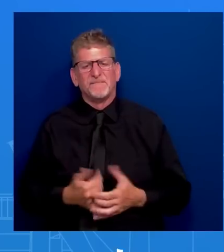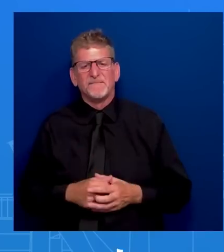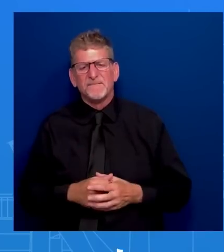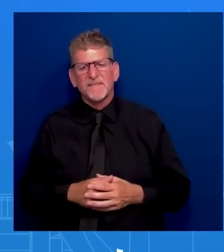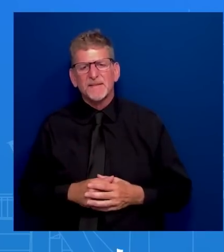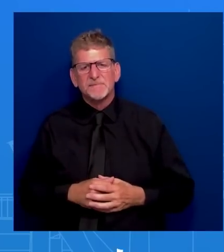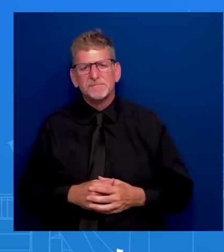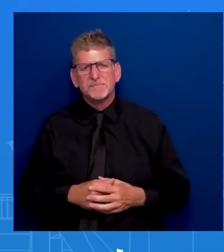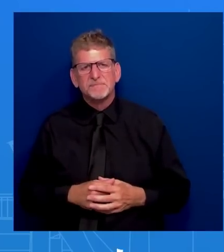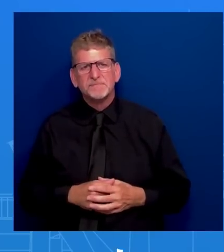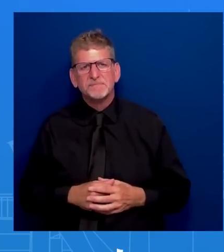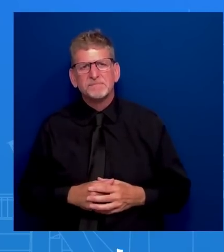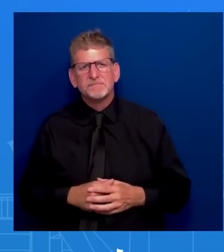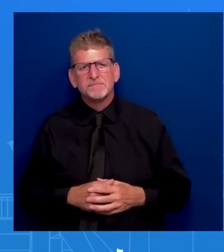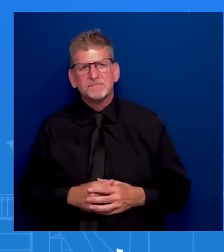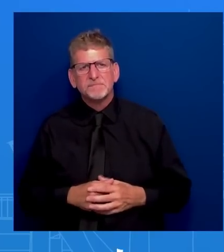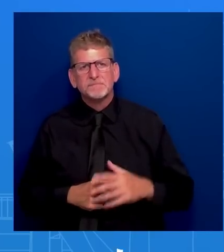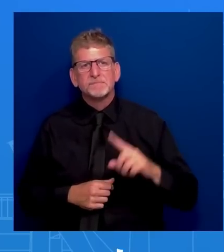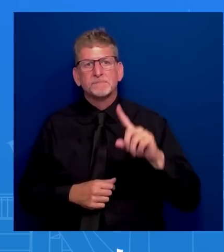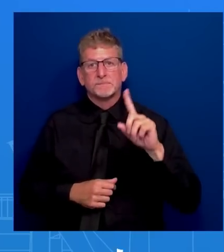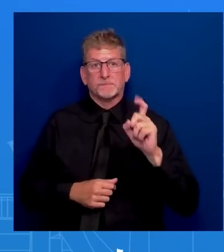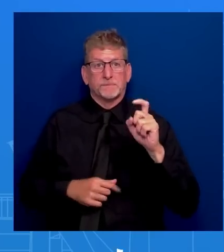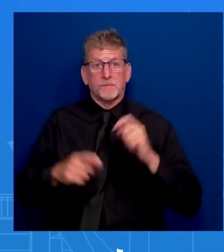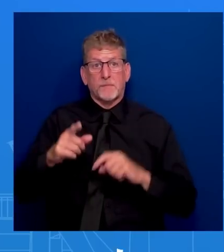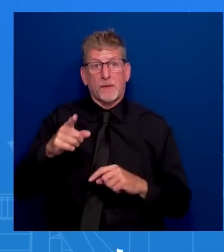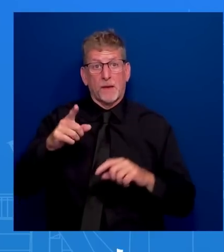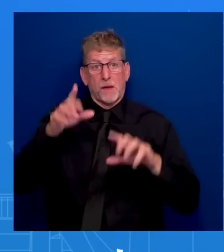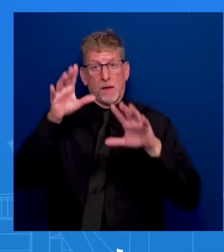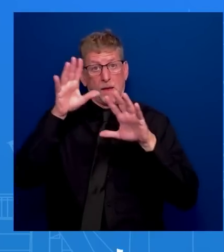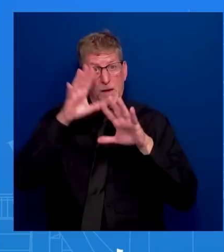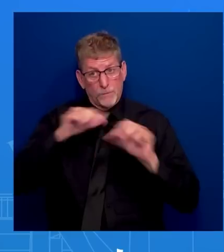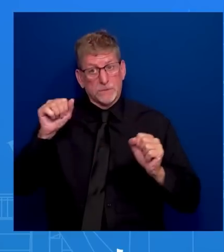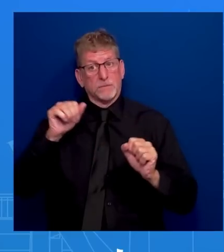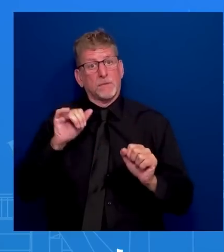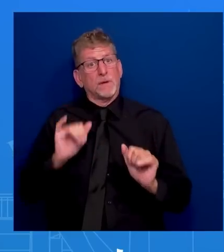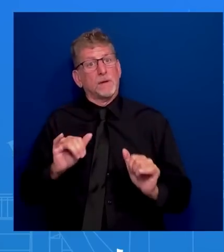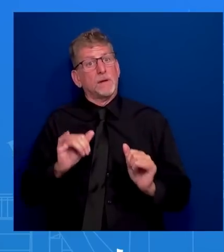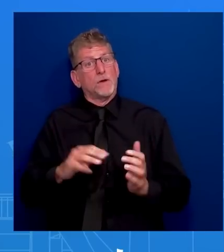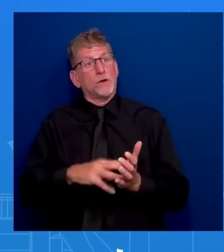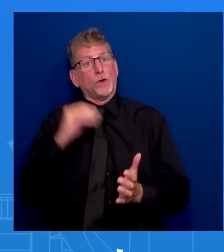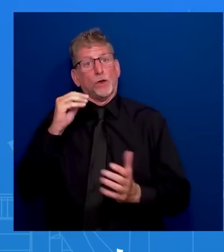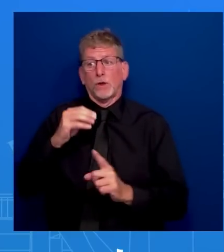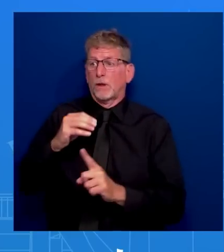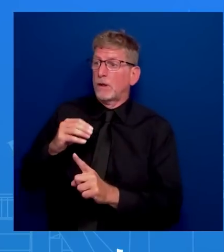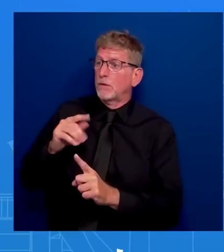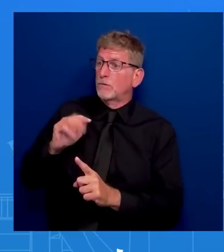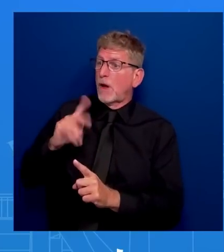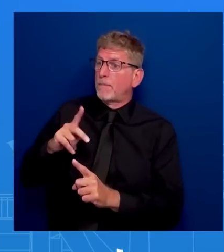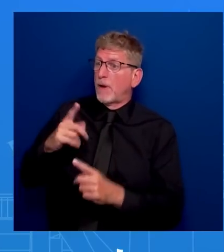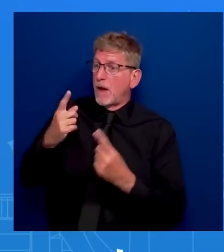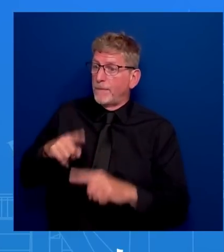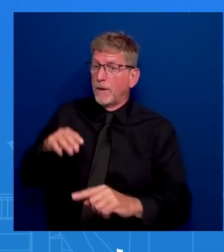Can you tell us anything more? Was he watching the news? Was he scrolling Twitter? Did someone in his staff flag it for him?